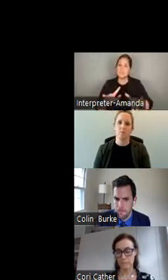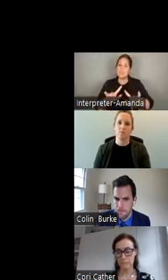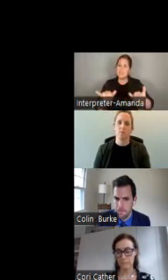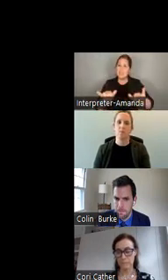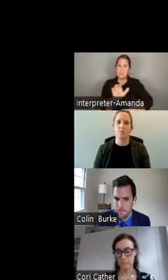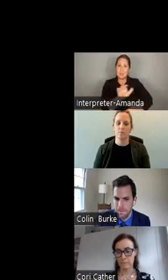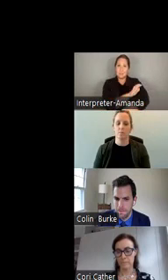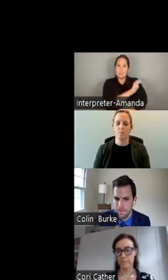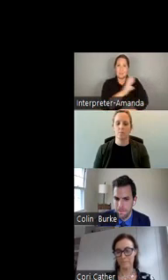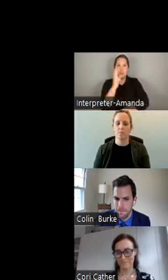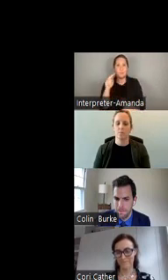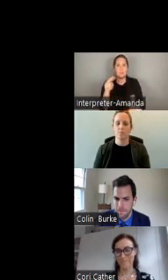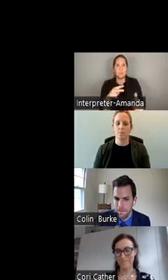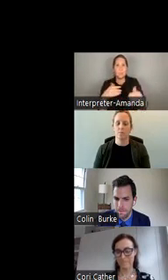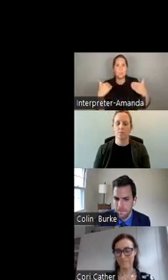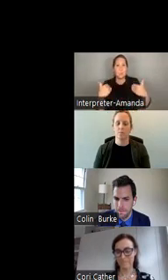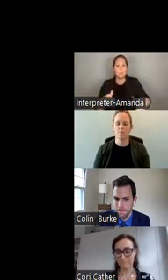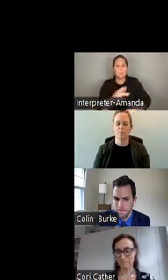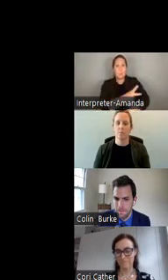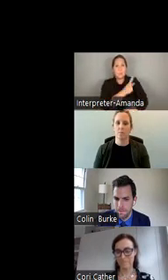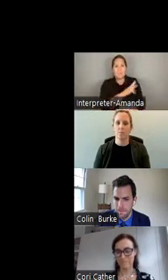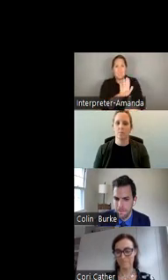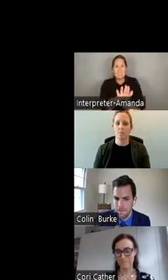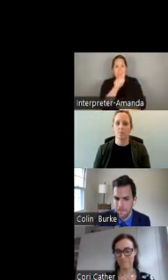away by my patients resilience in light of that just in the sense of you know wanting to move